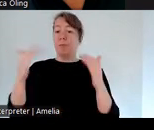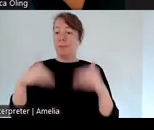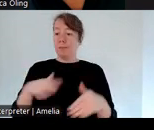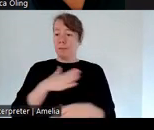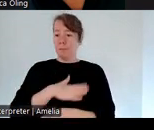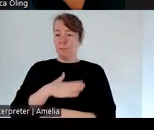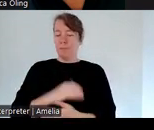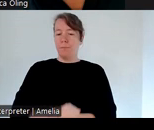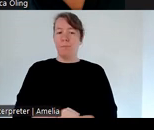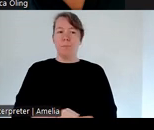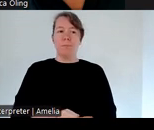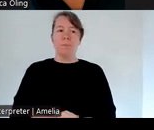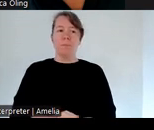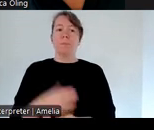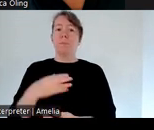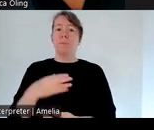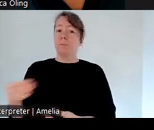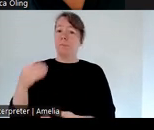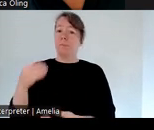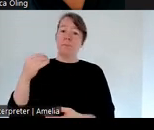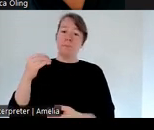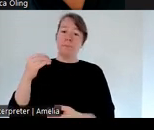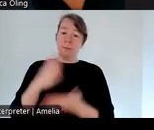And then evaluate some of the more structural things,